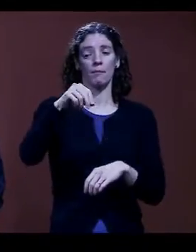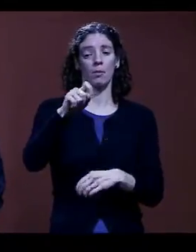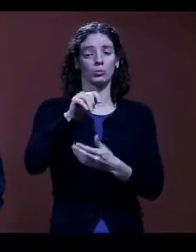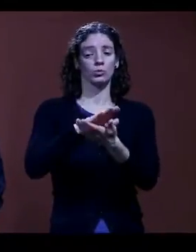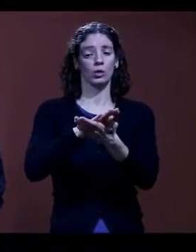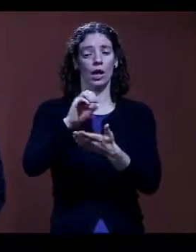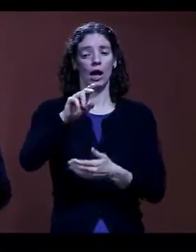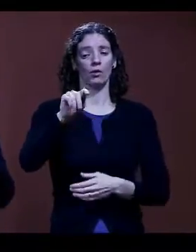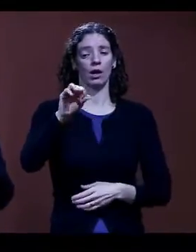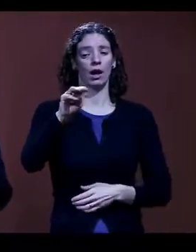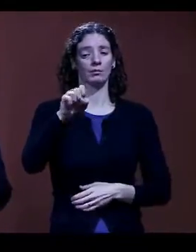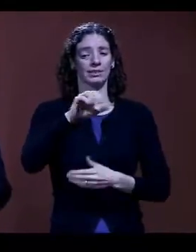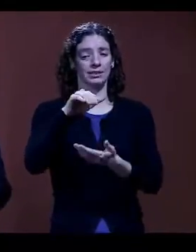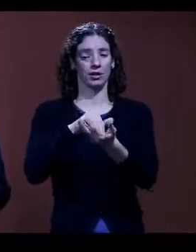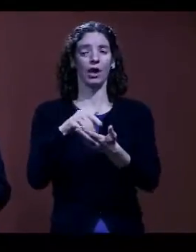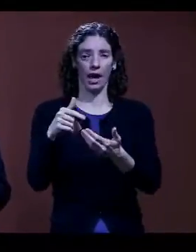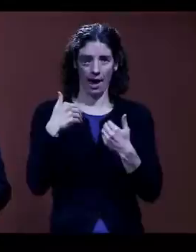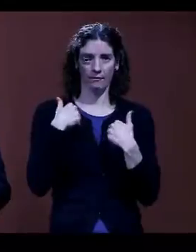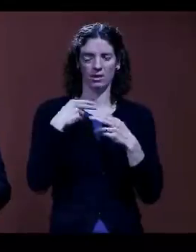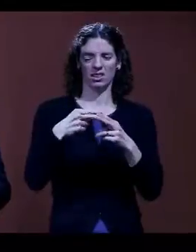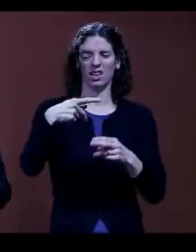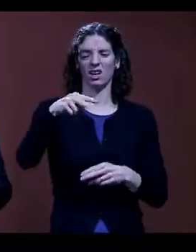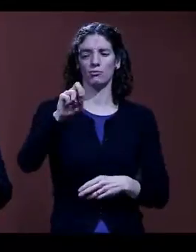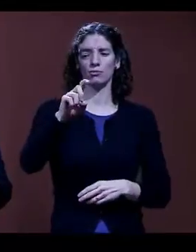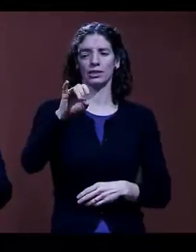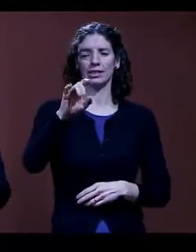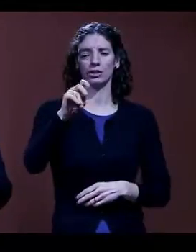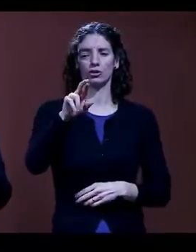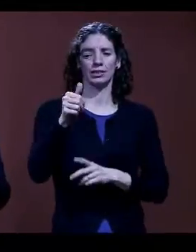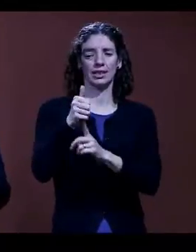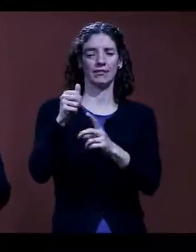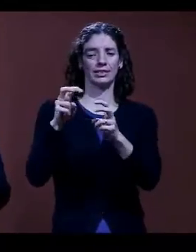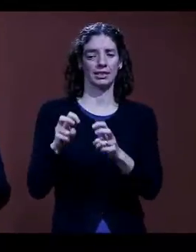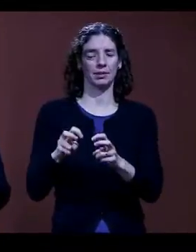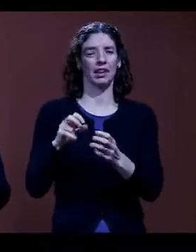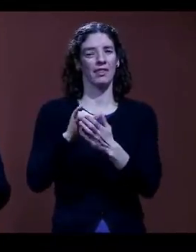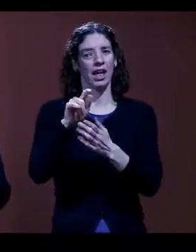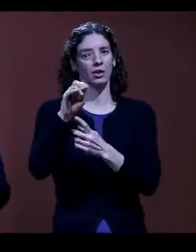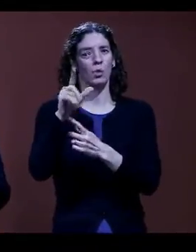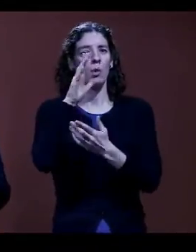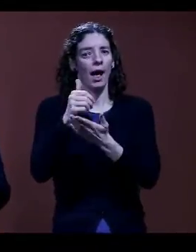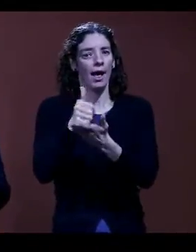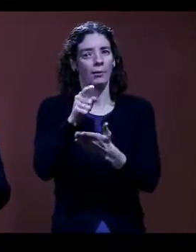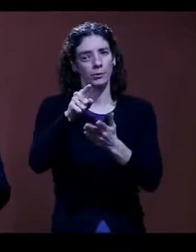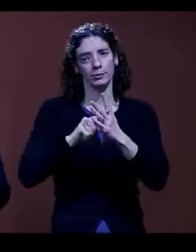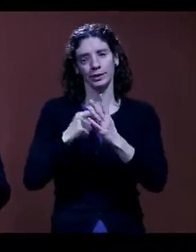has a predictor self-assessment. It's a tool to help you begin thinking about